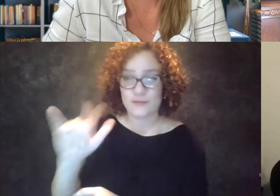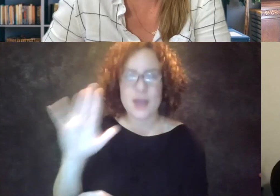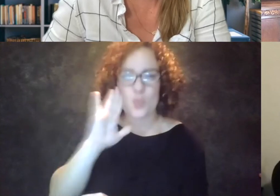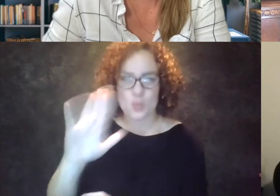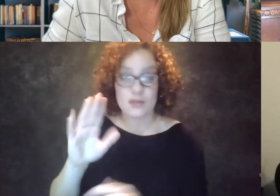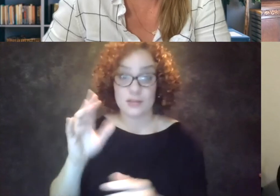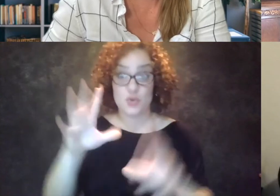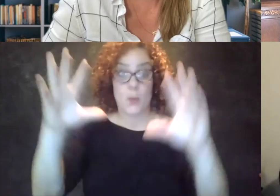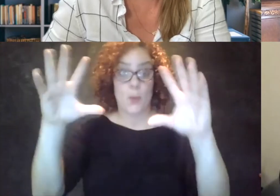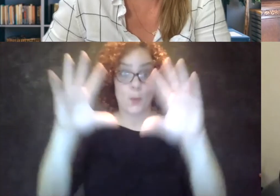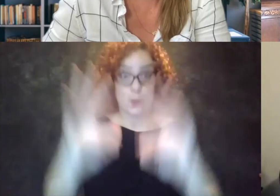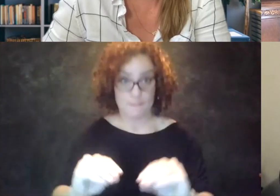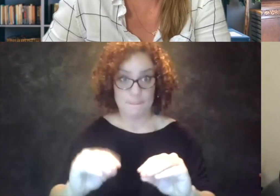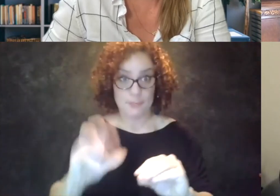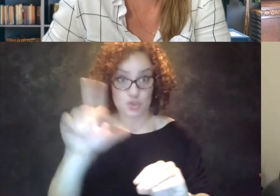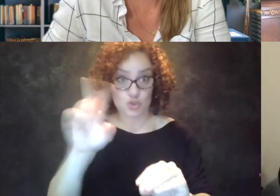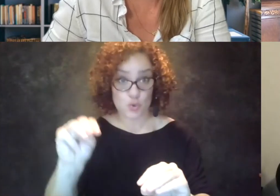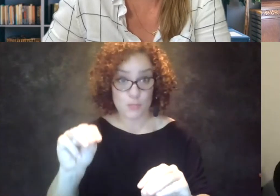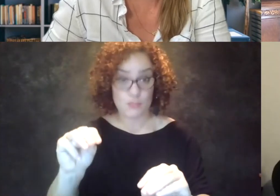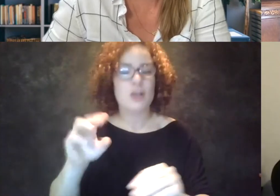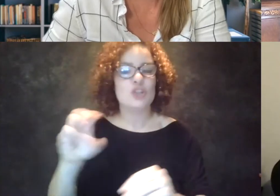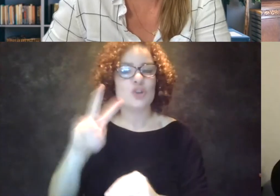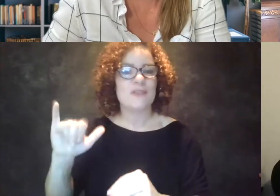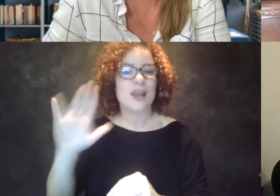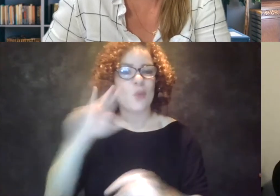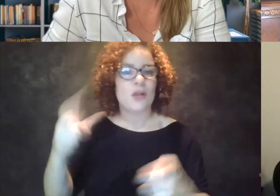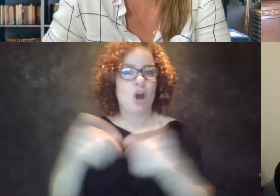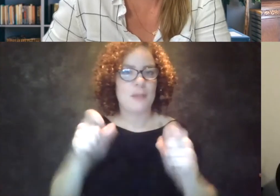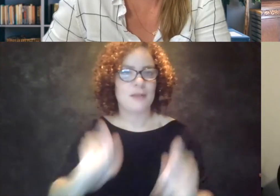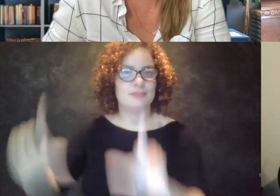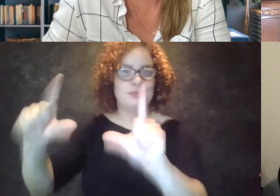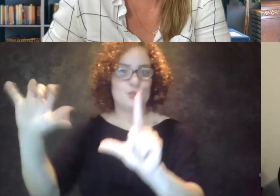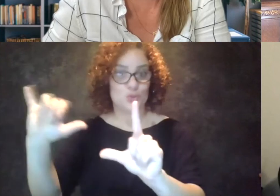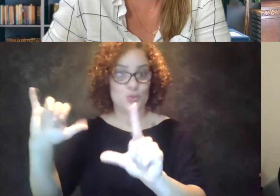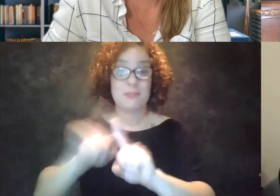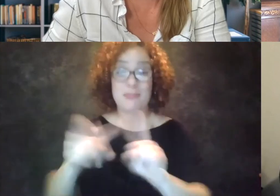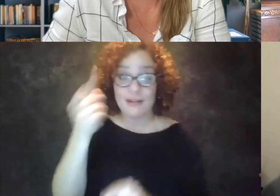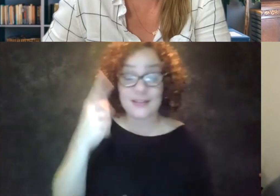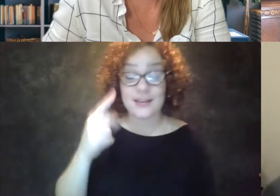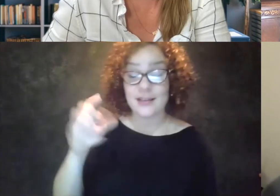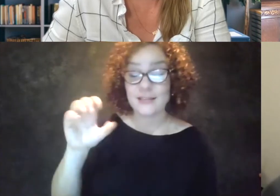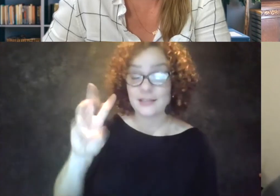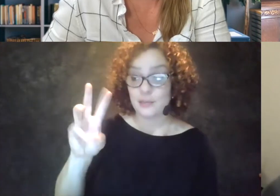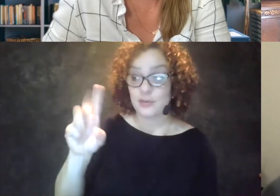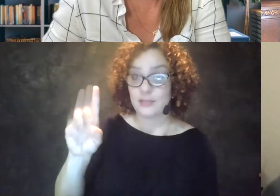Zoom today. But because WDBTAP is grant-funded we rely on this information gathered to help